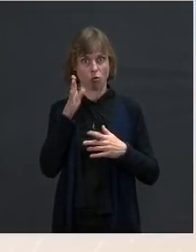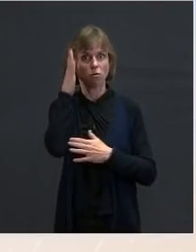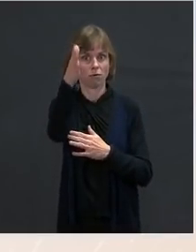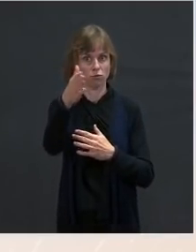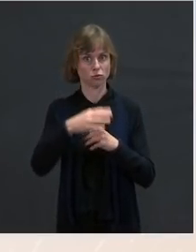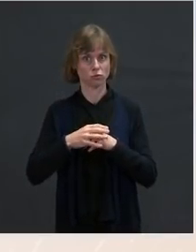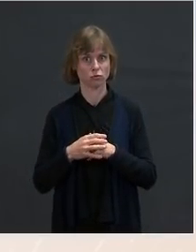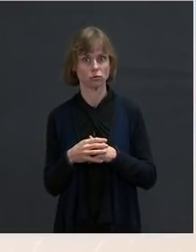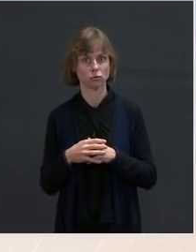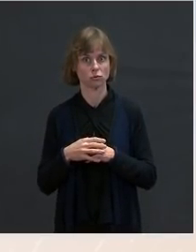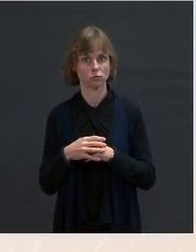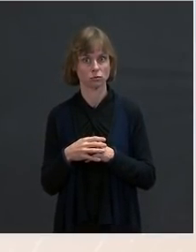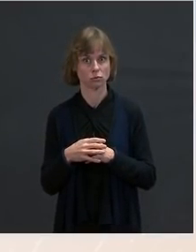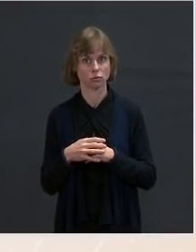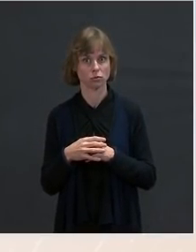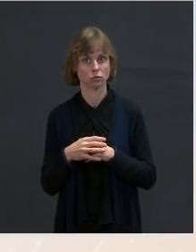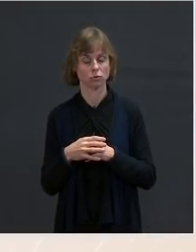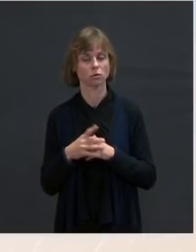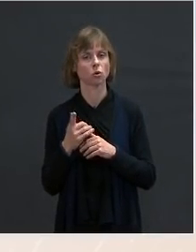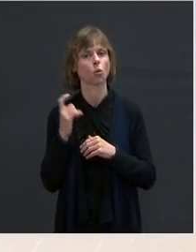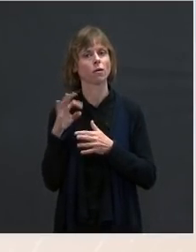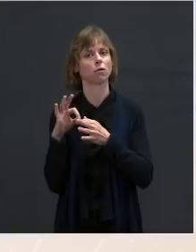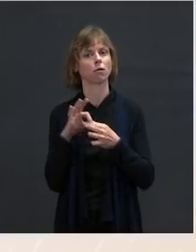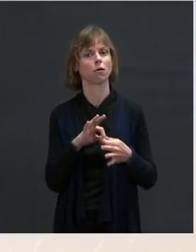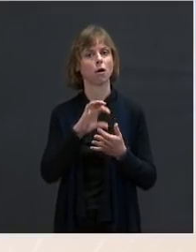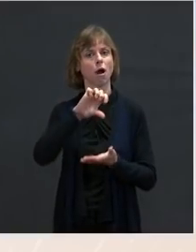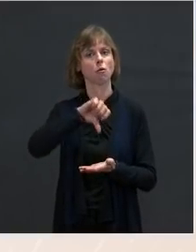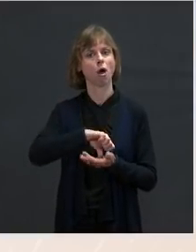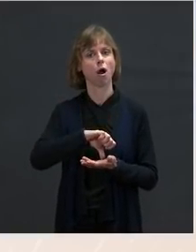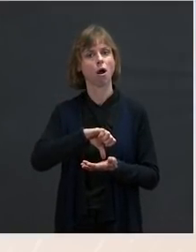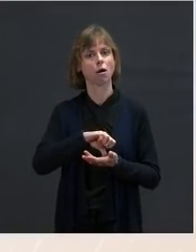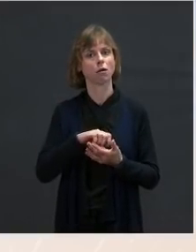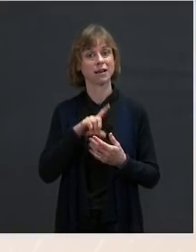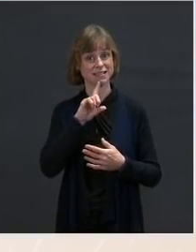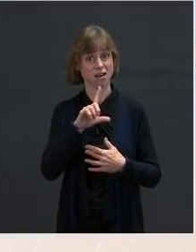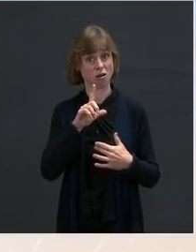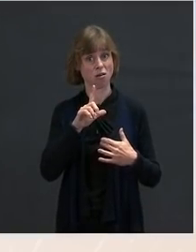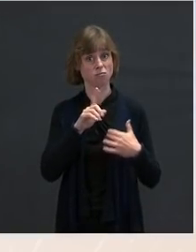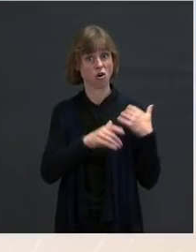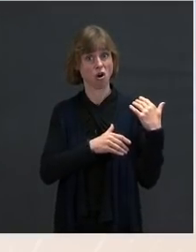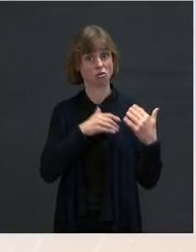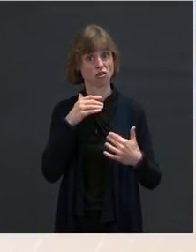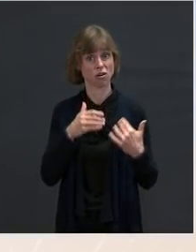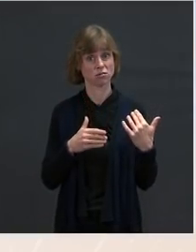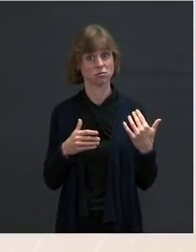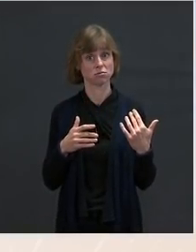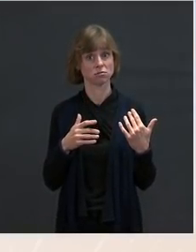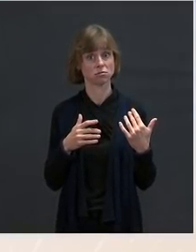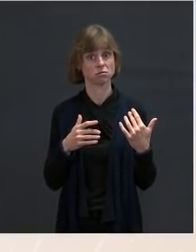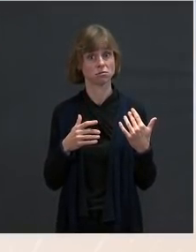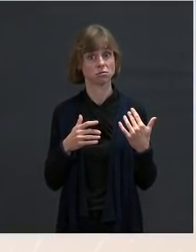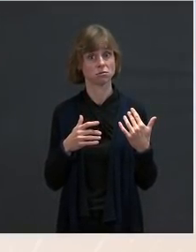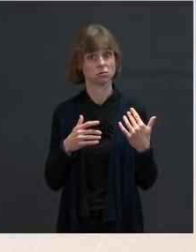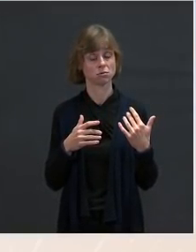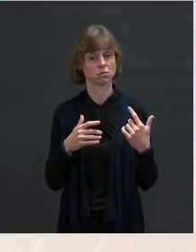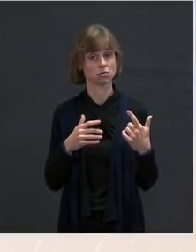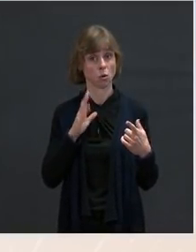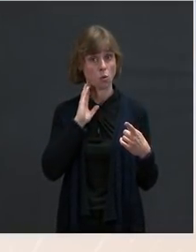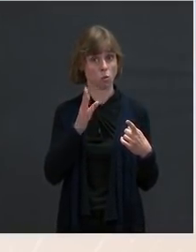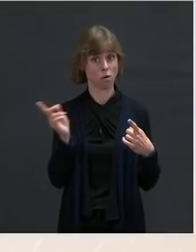The Press: Thanks, Jen. Just quickly, on Iran, has there been any progress in learning whether Iran is going to come to the table and sit down?